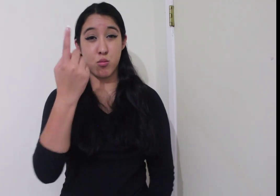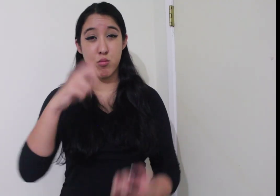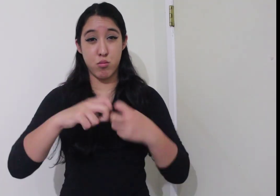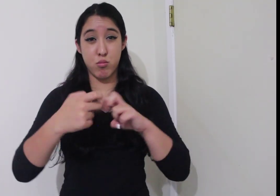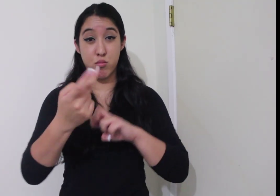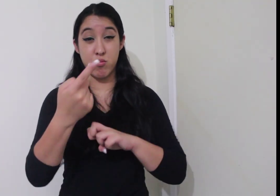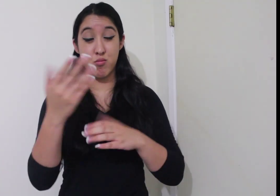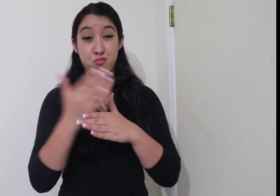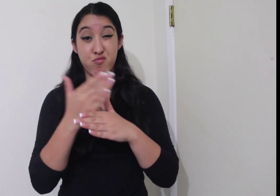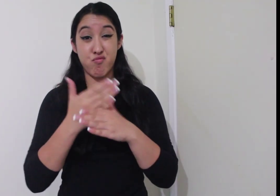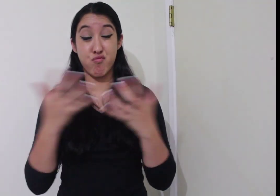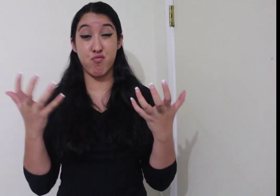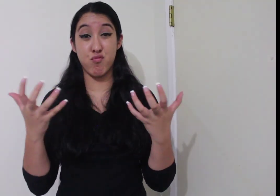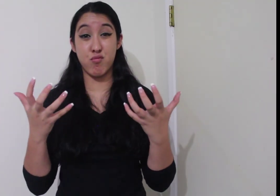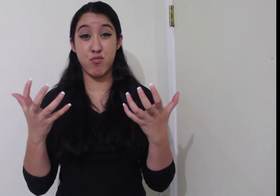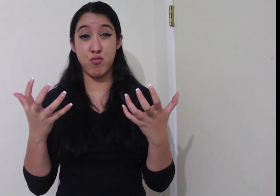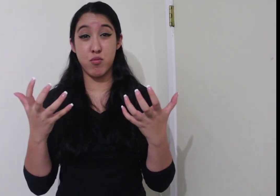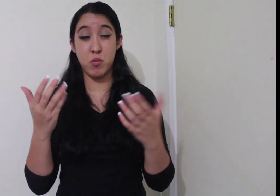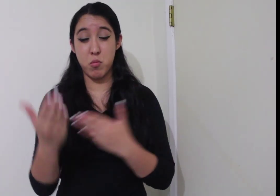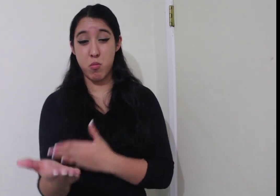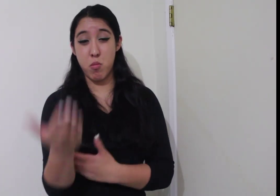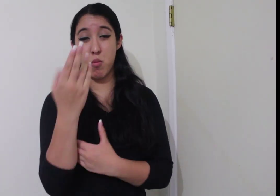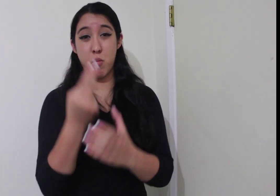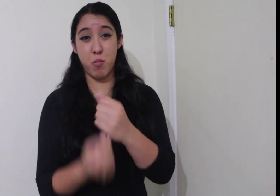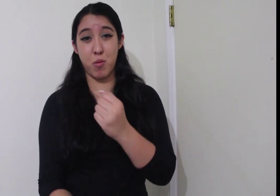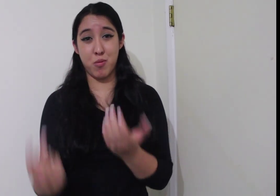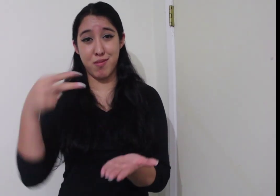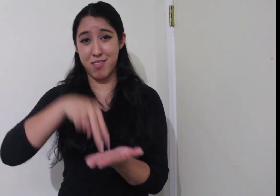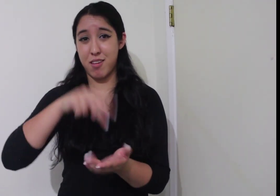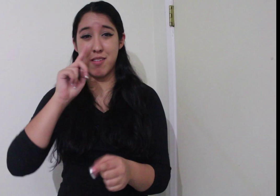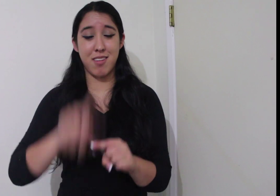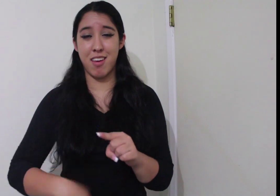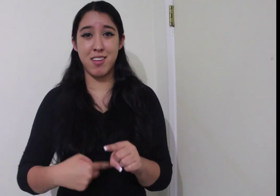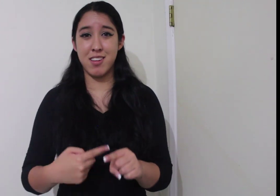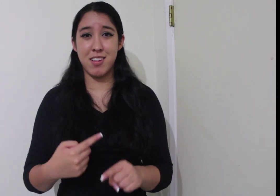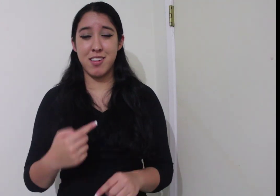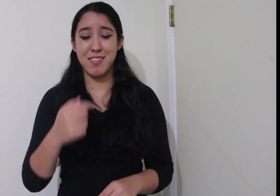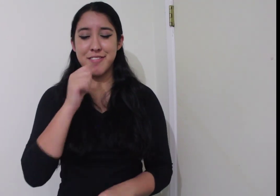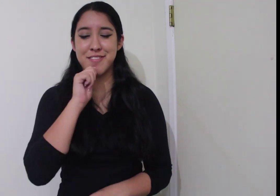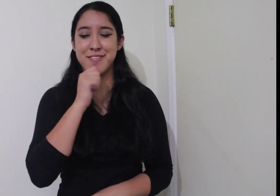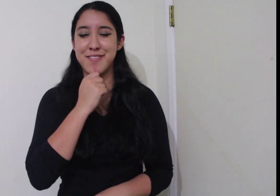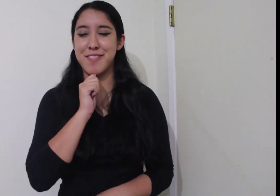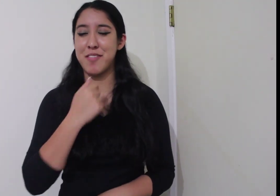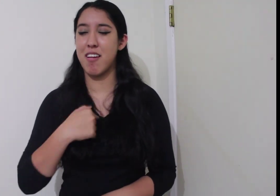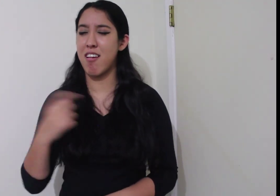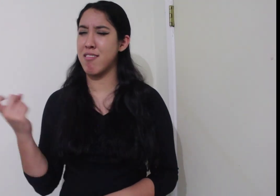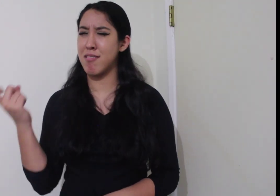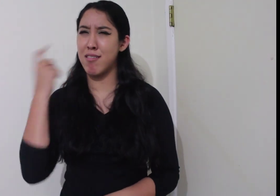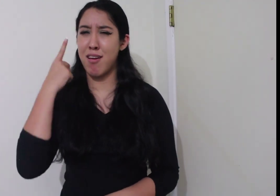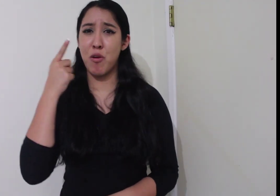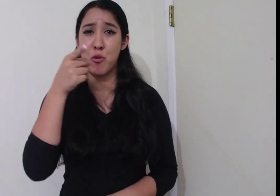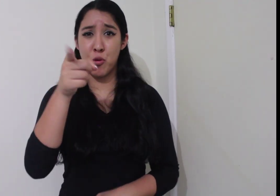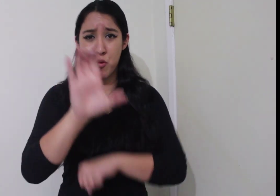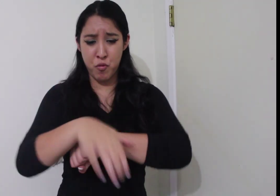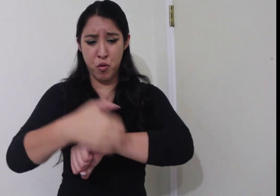Amanda Goldberg: See one thing we have in common is that we were both unable to get up in the morning. I am no stranger to suffering.